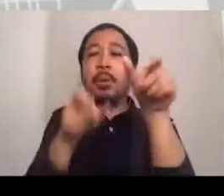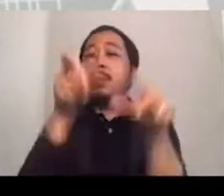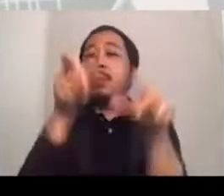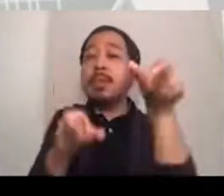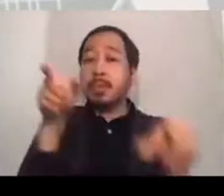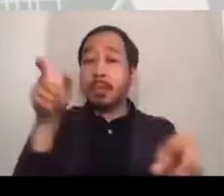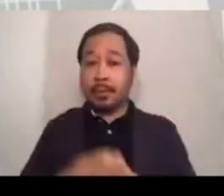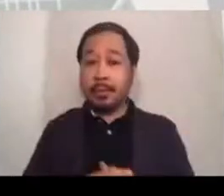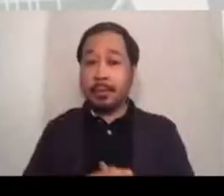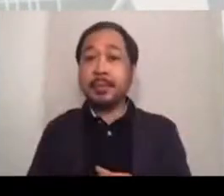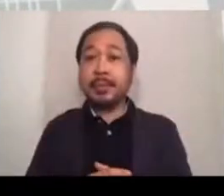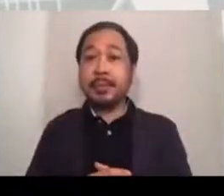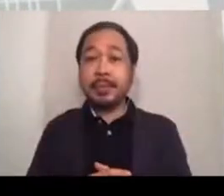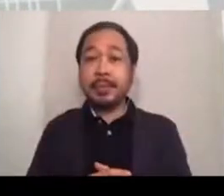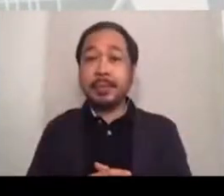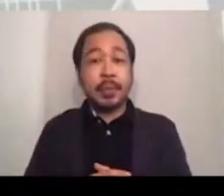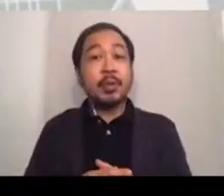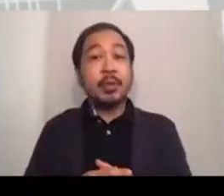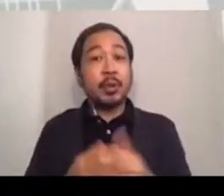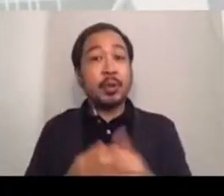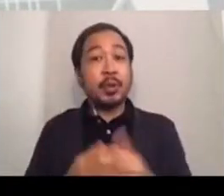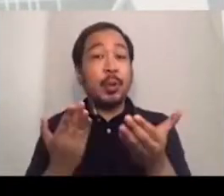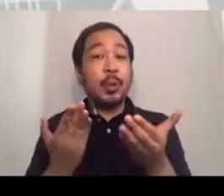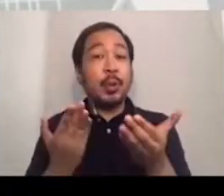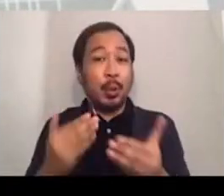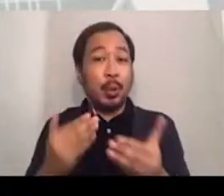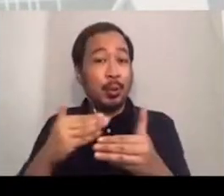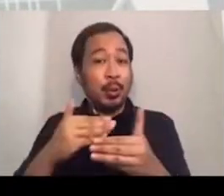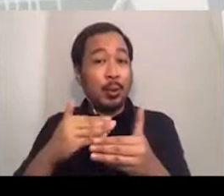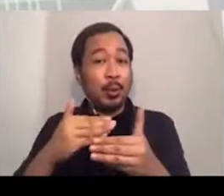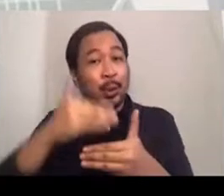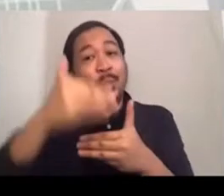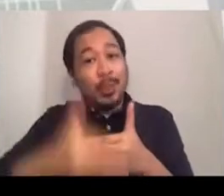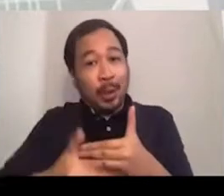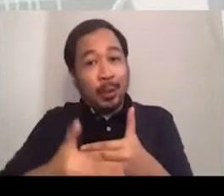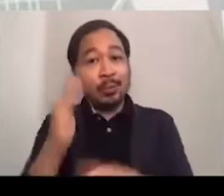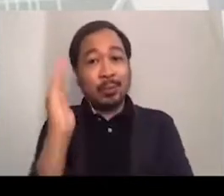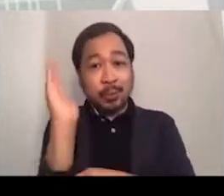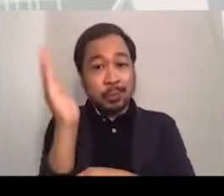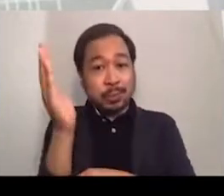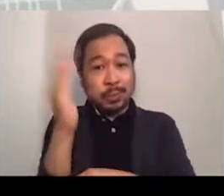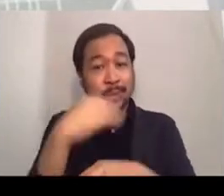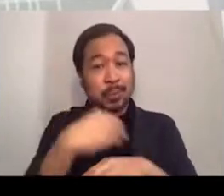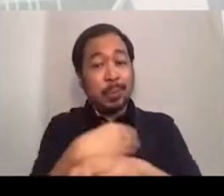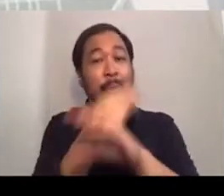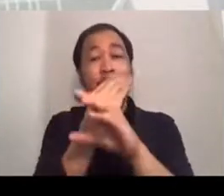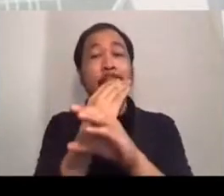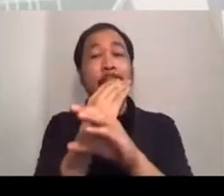And that sets the scene very nicely for the next part of our webinar, which is our policy crucible that contains two components.